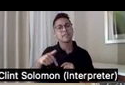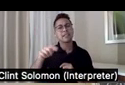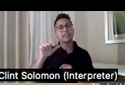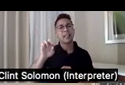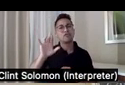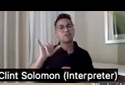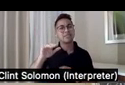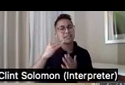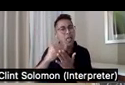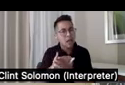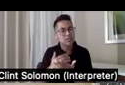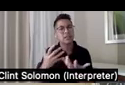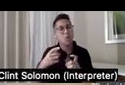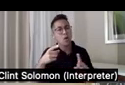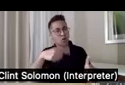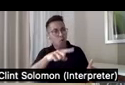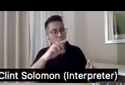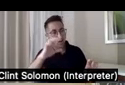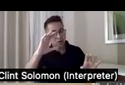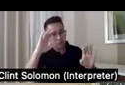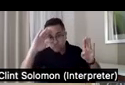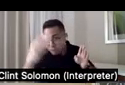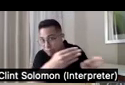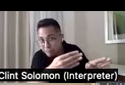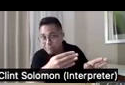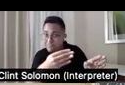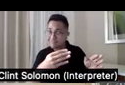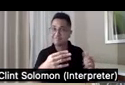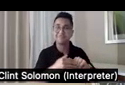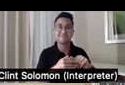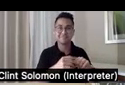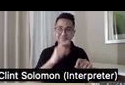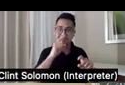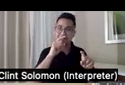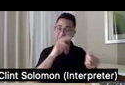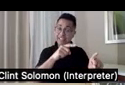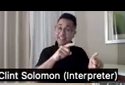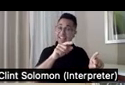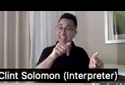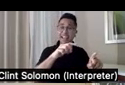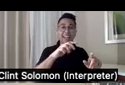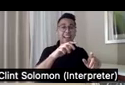to it largely to be really honest about it it is a lesson that involves representations whether